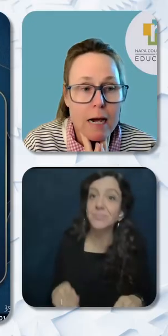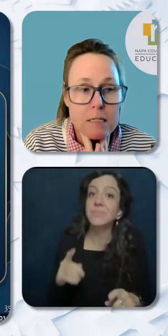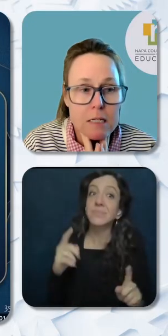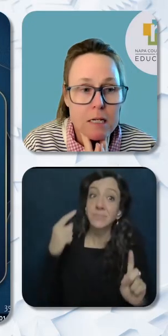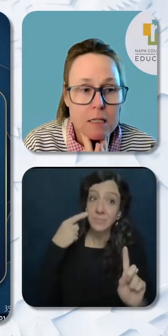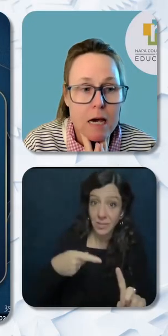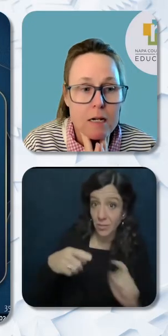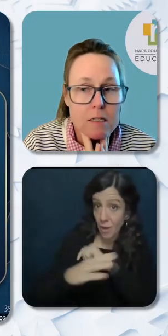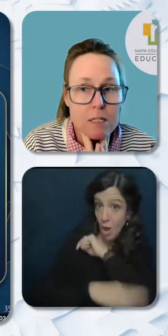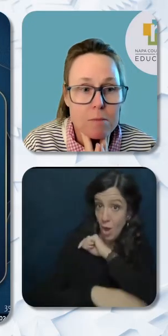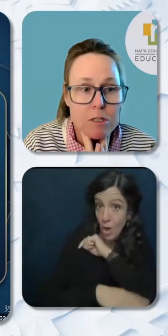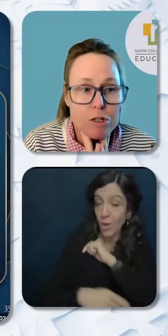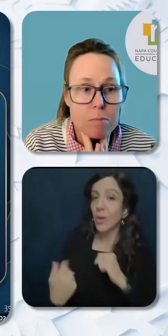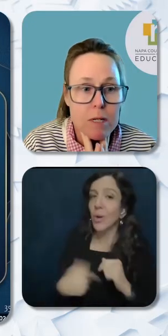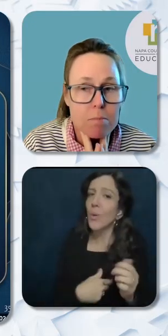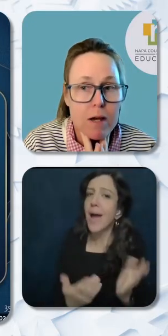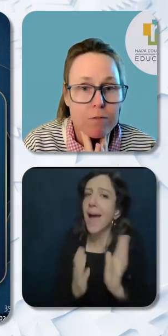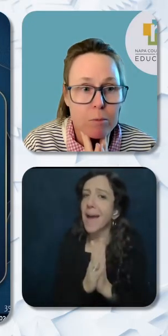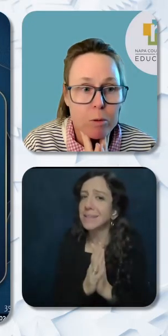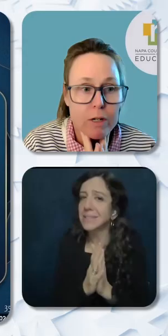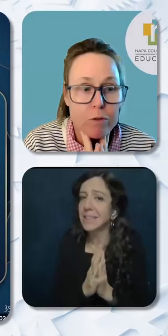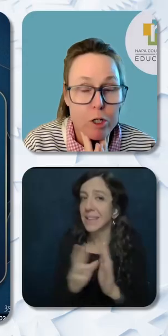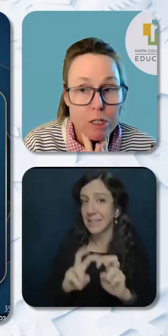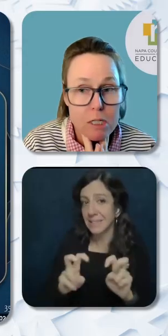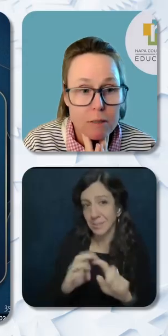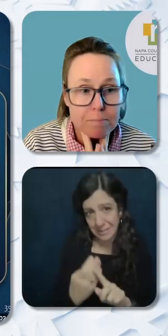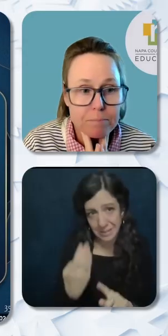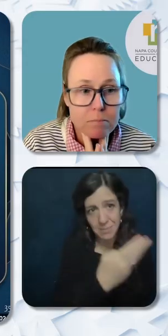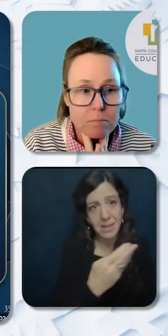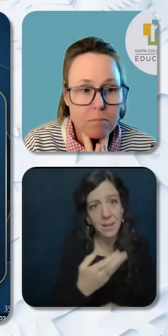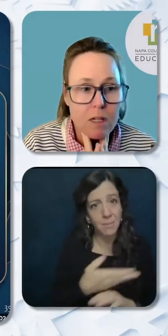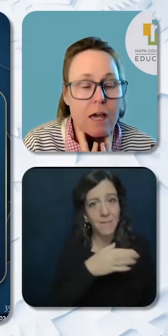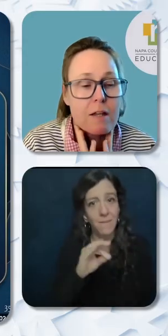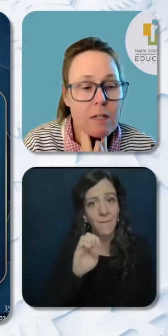we are asking that assessments are submitted by February 1st.